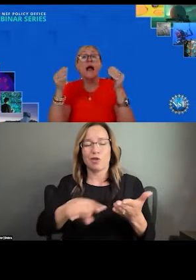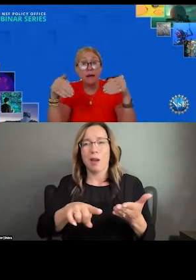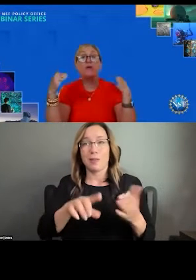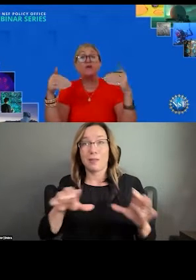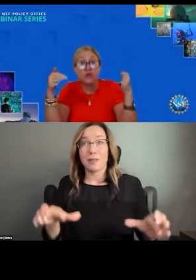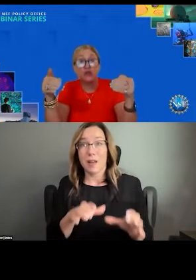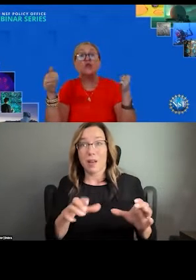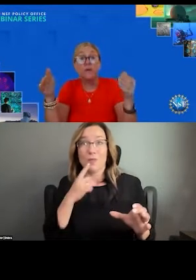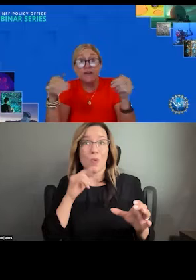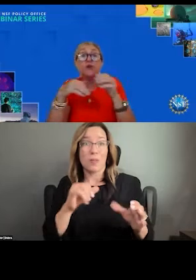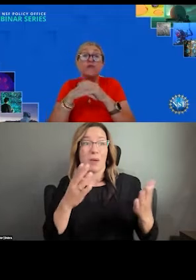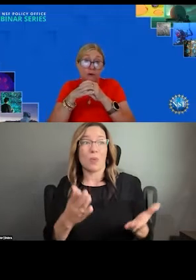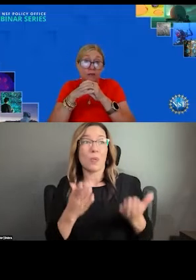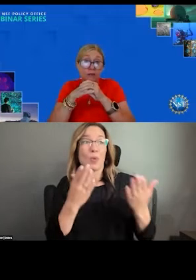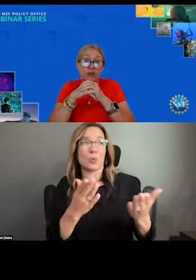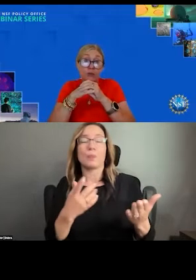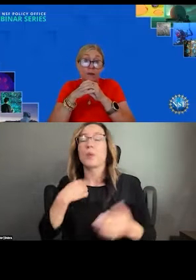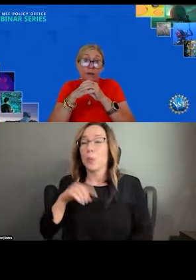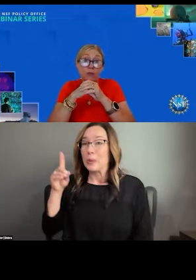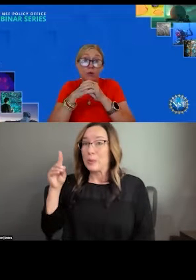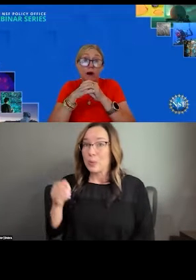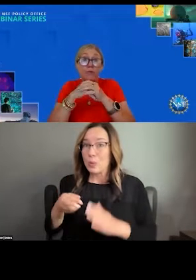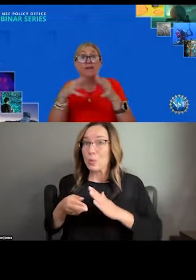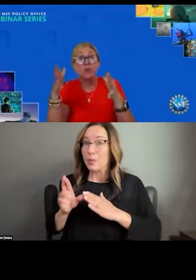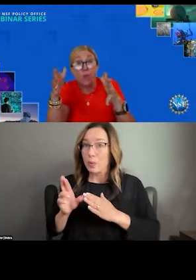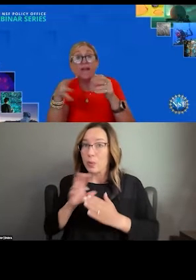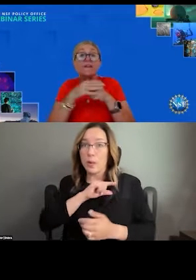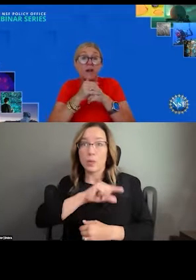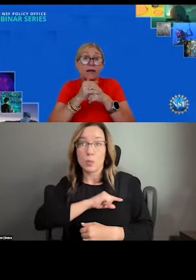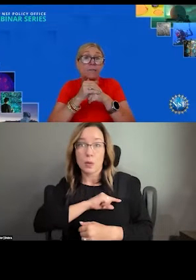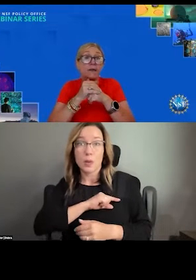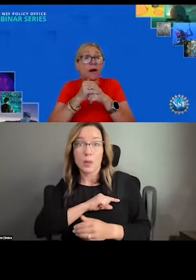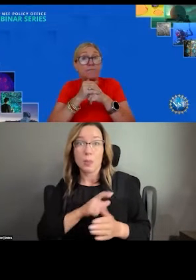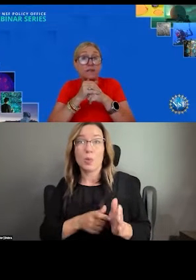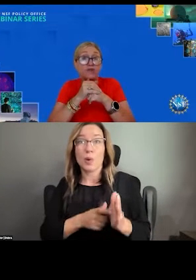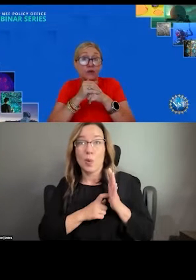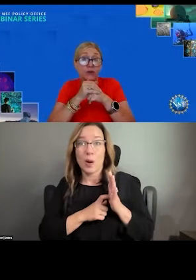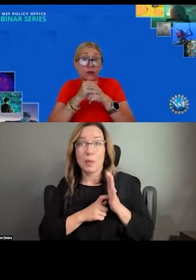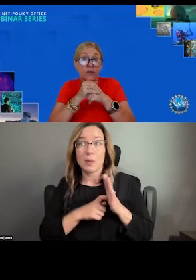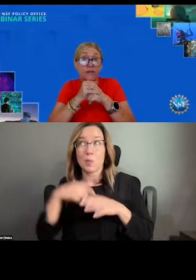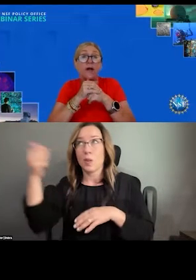We do review those eligibility requirements when the document comes in for clearance